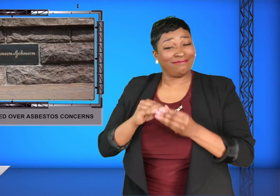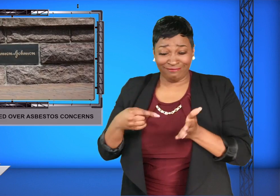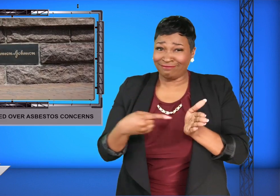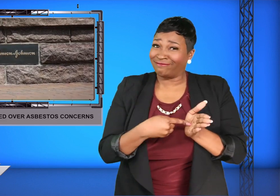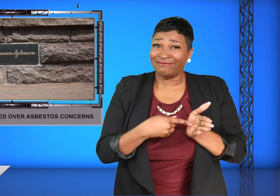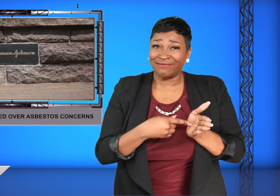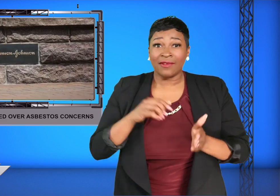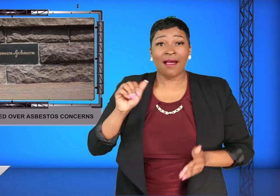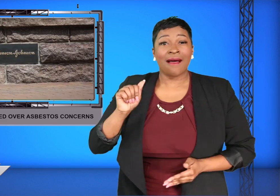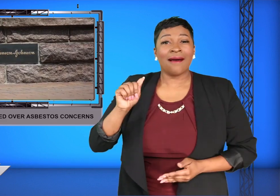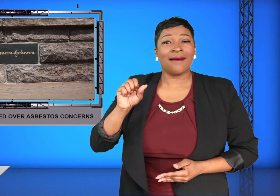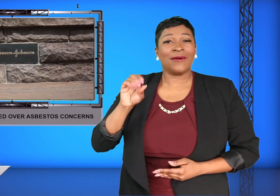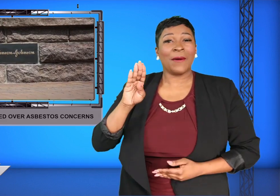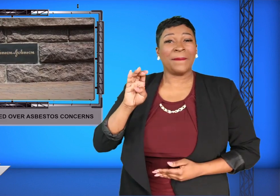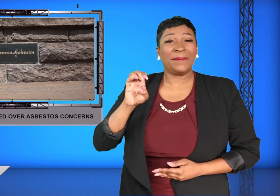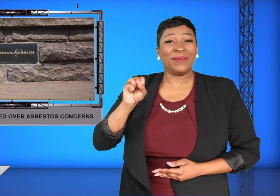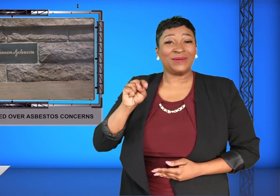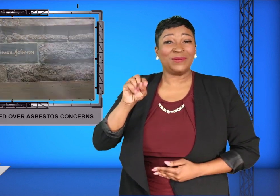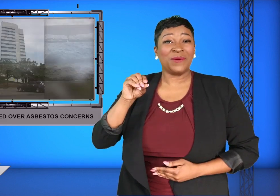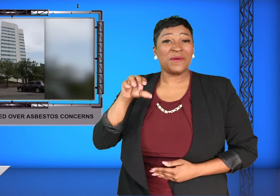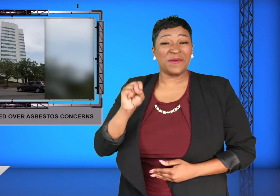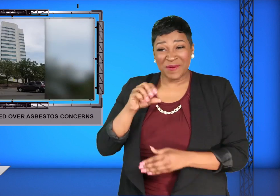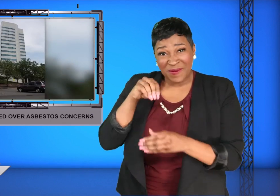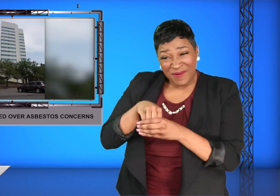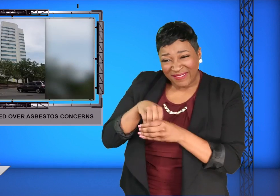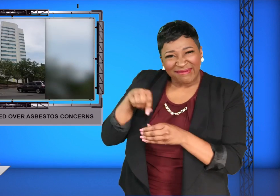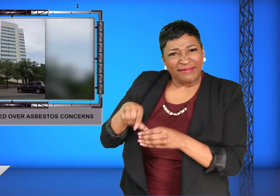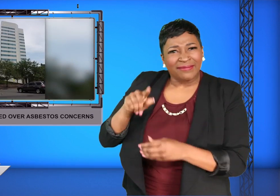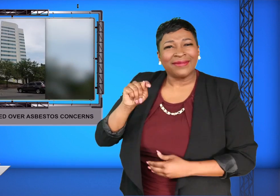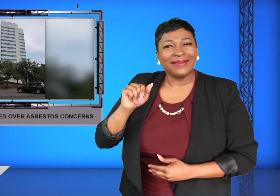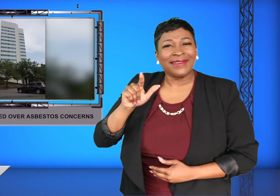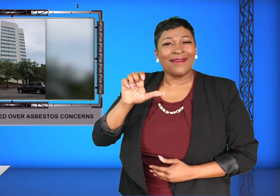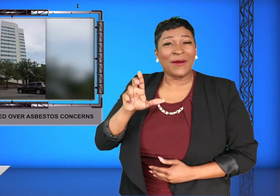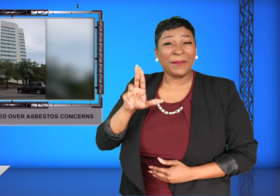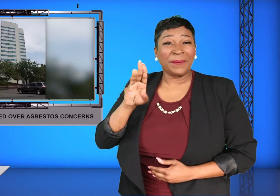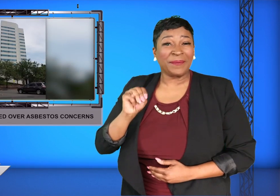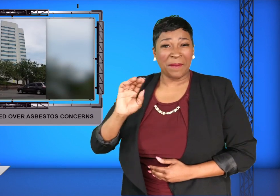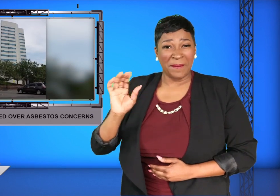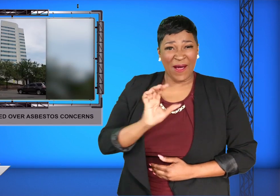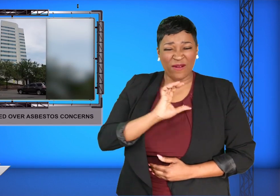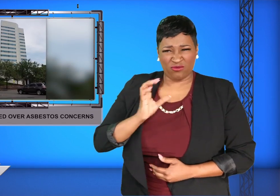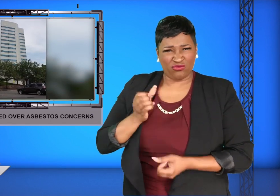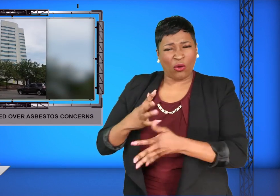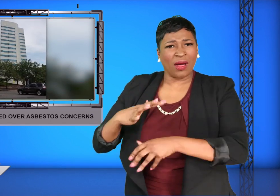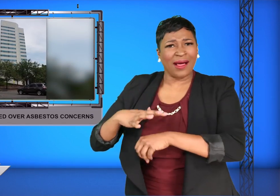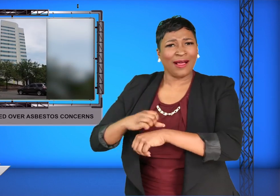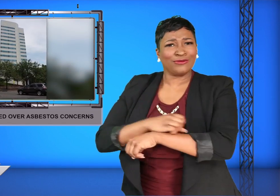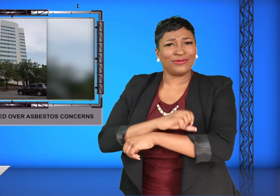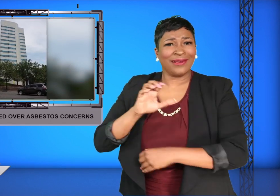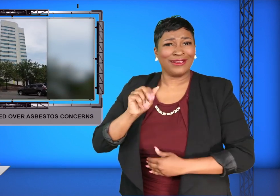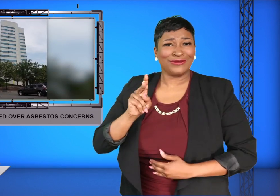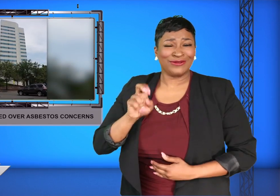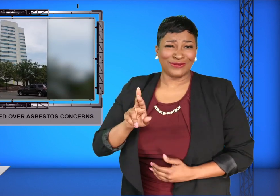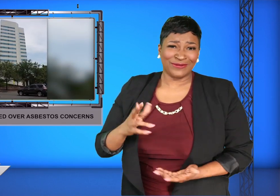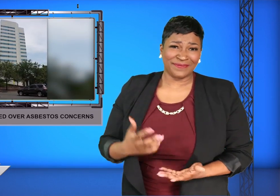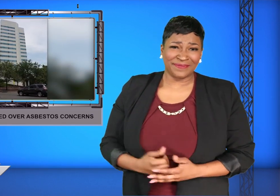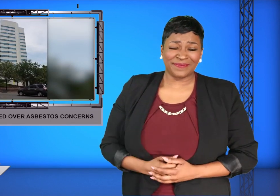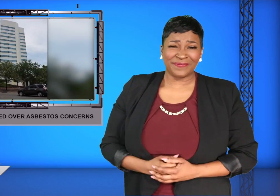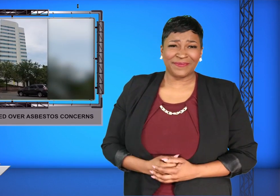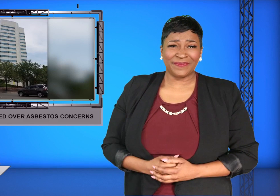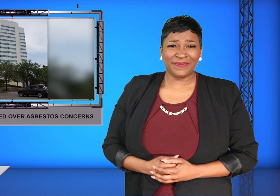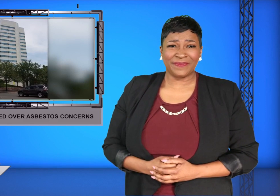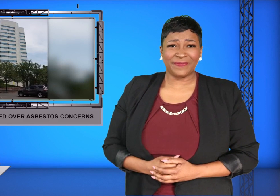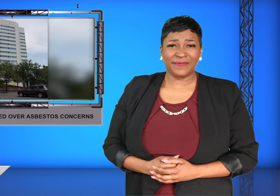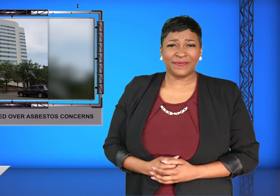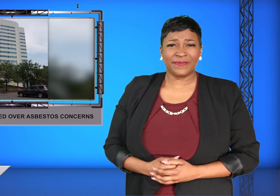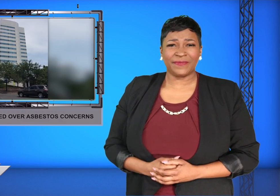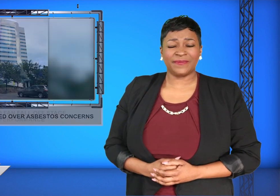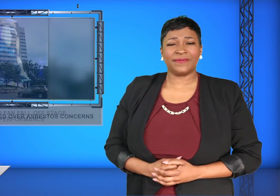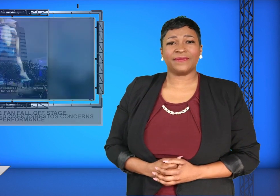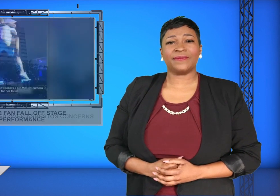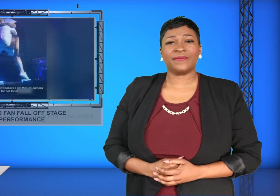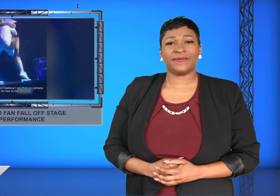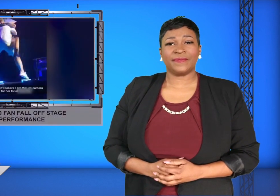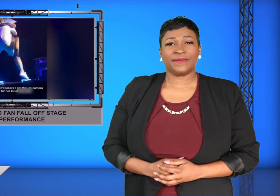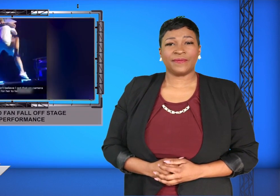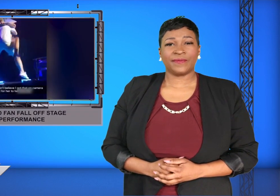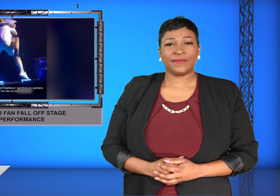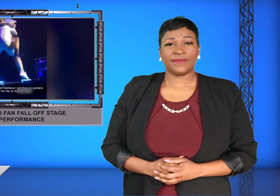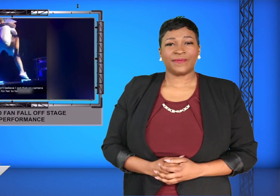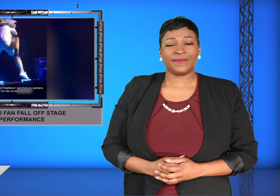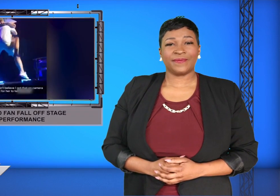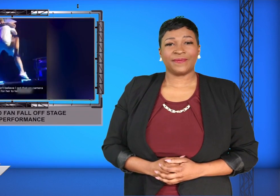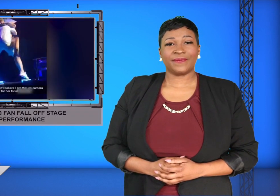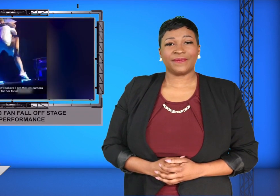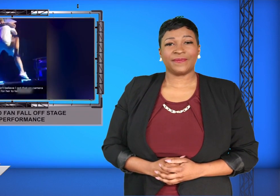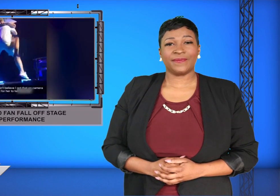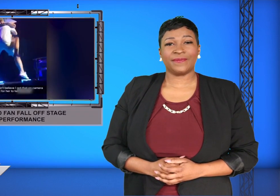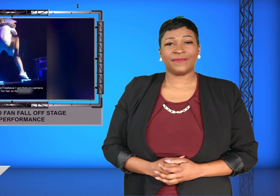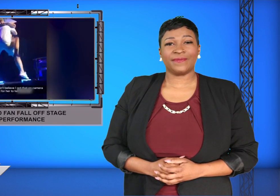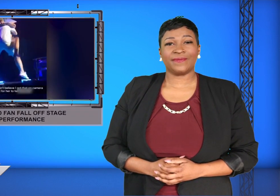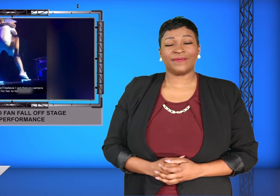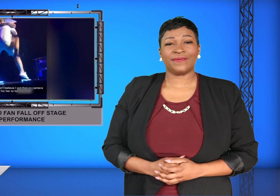its talcum powder causes cancer.